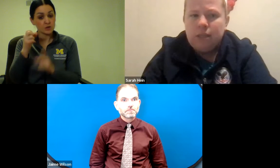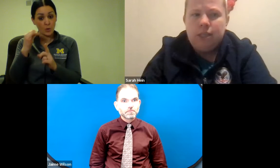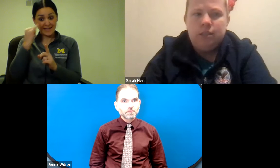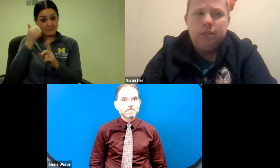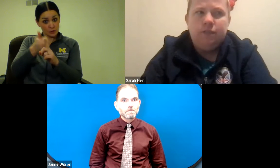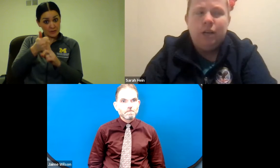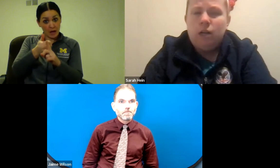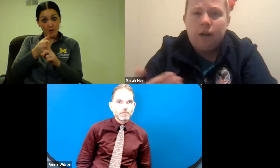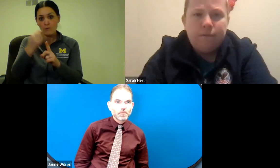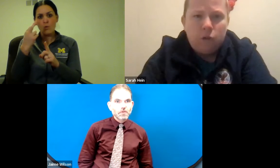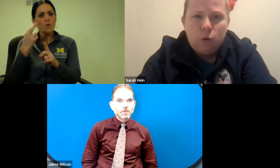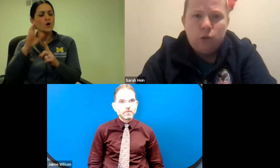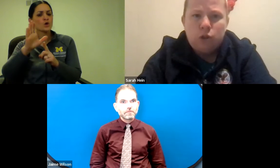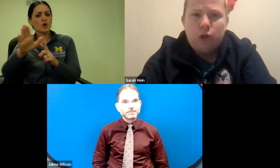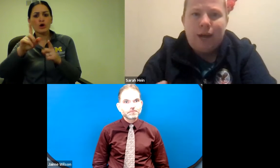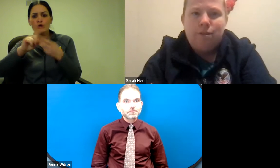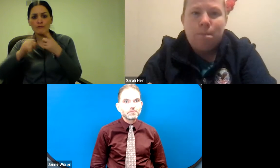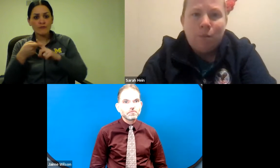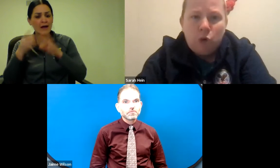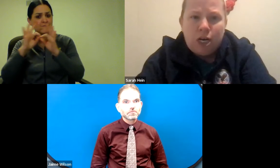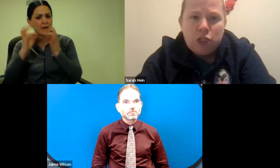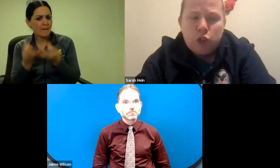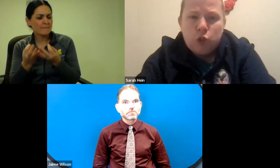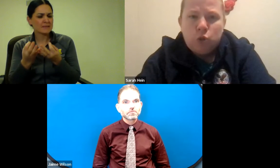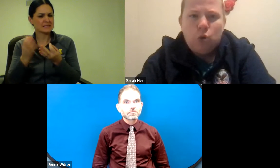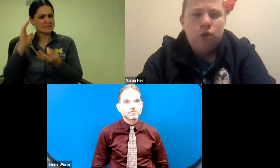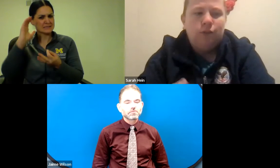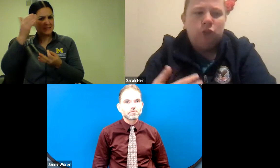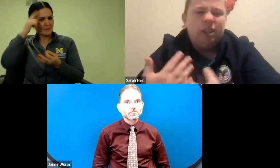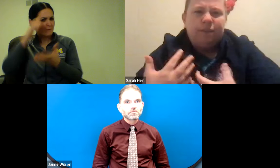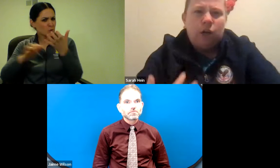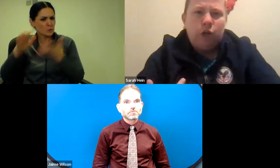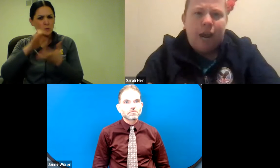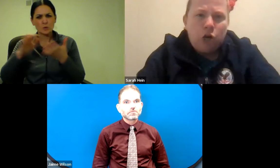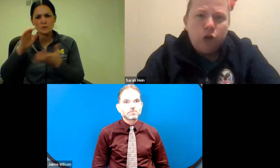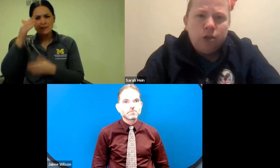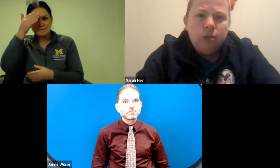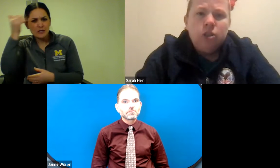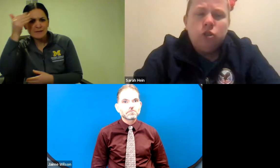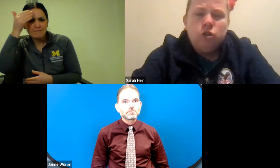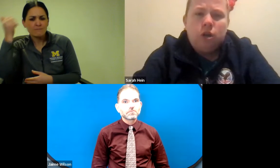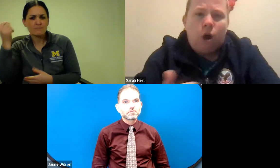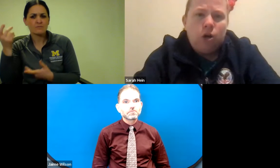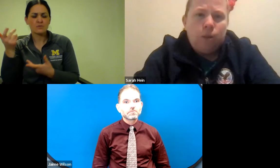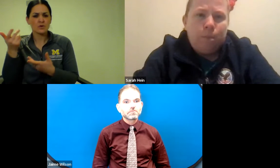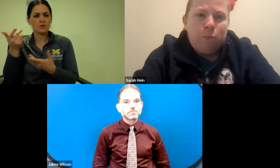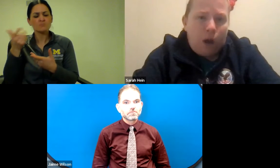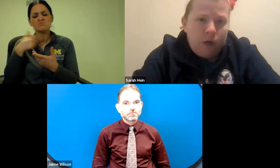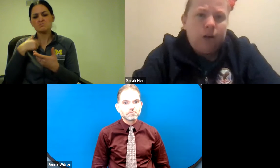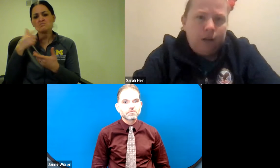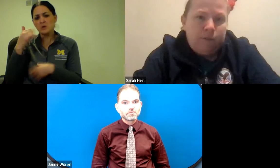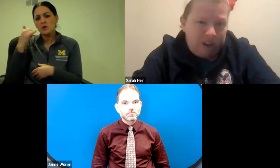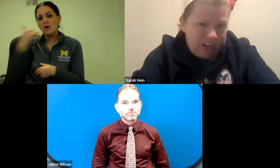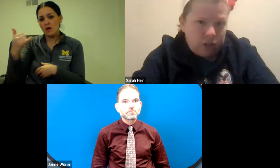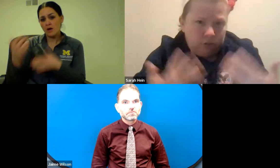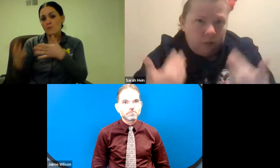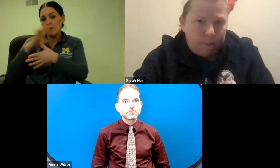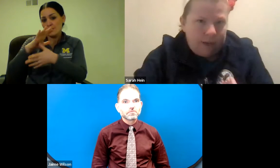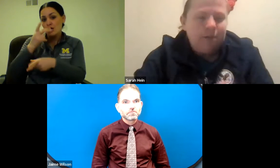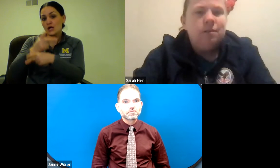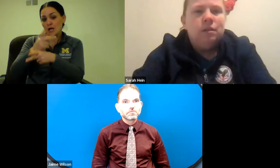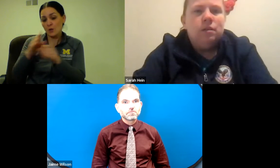Sarah Hein: A. We have a memory issue or a we should call it primary care, Provider, let me